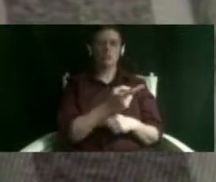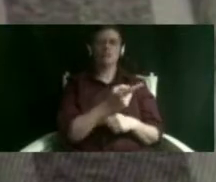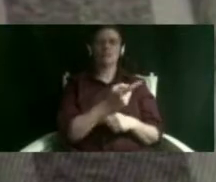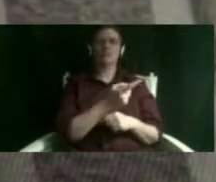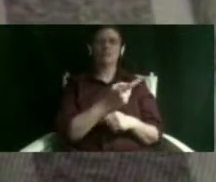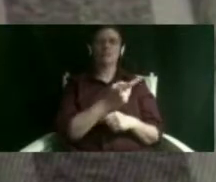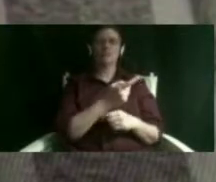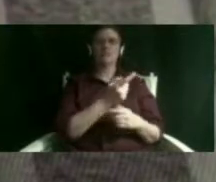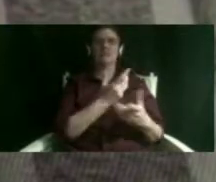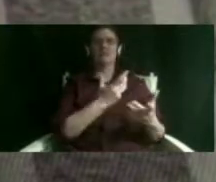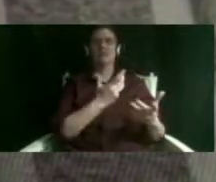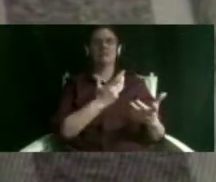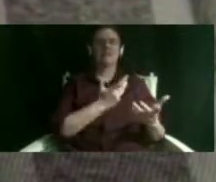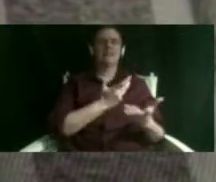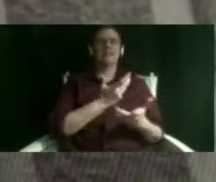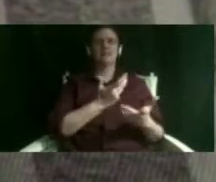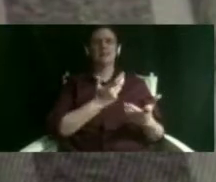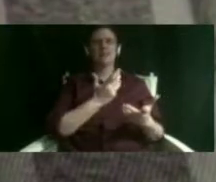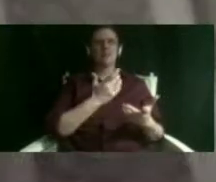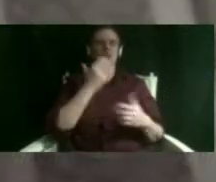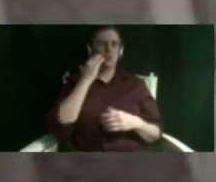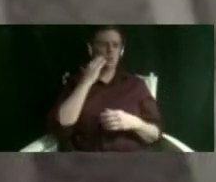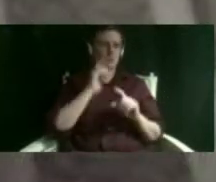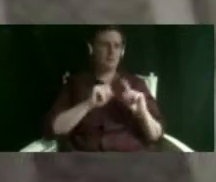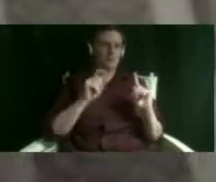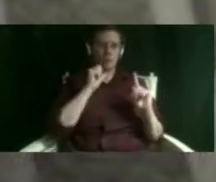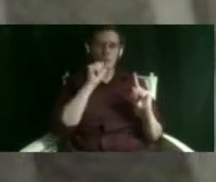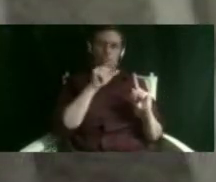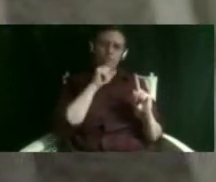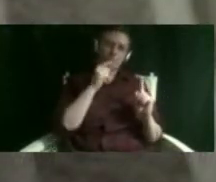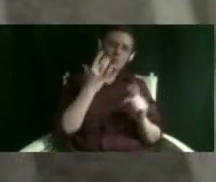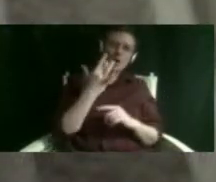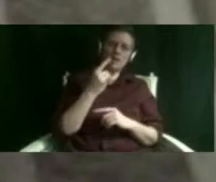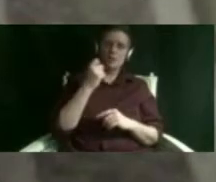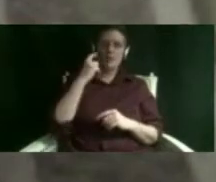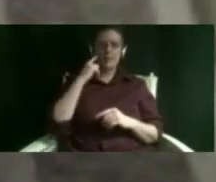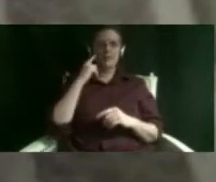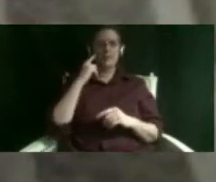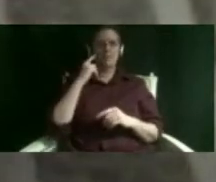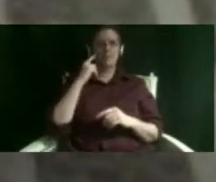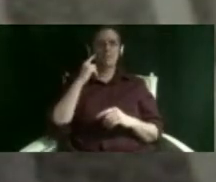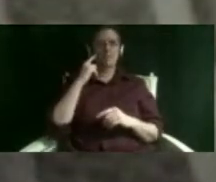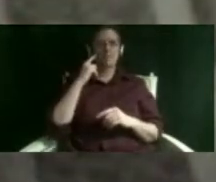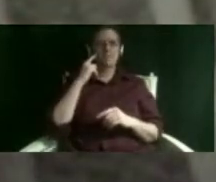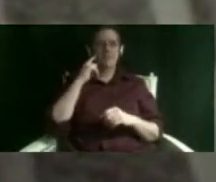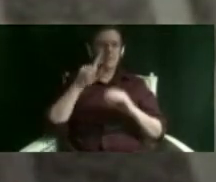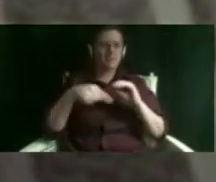important for me to say to her so i think thinking about safety and is huge but i also just think